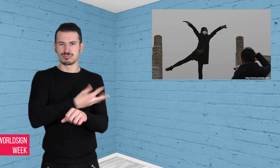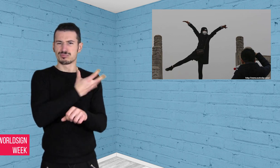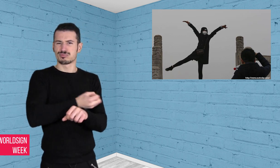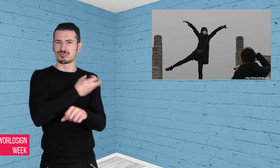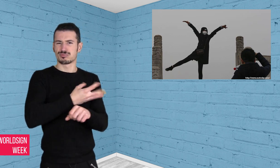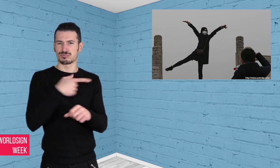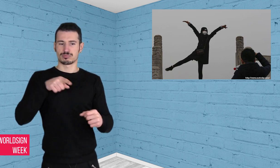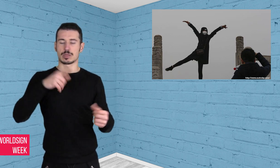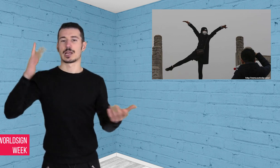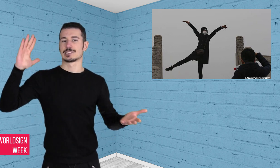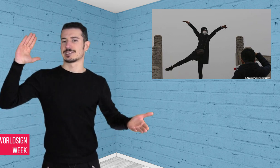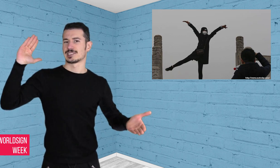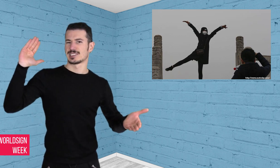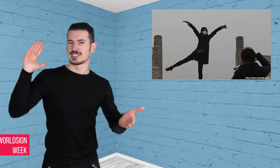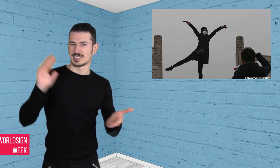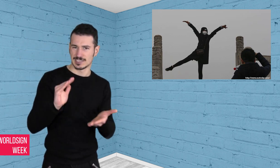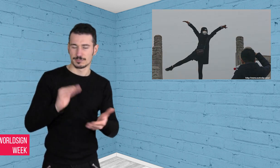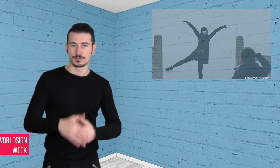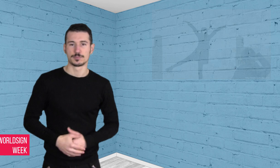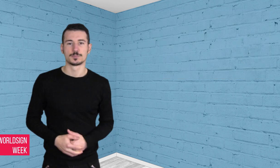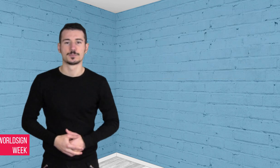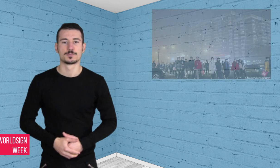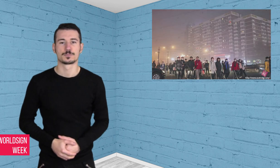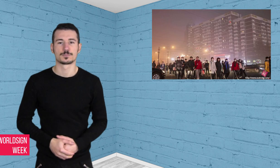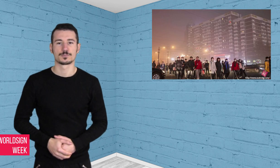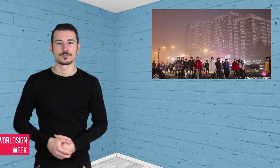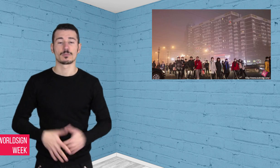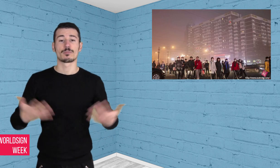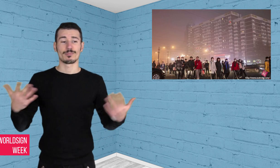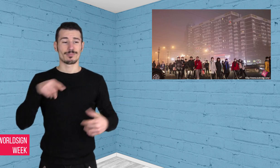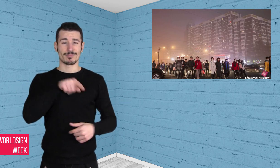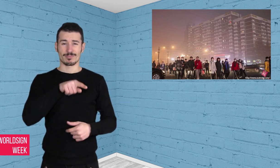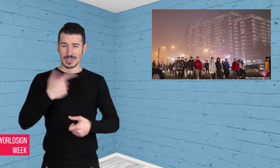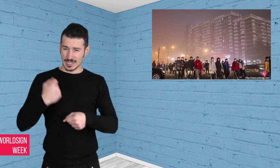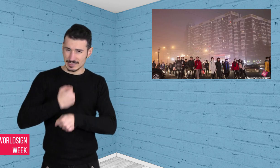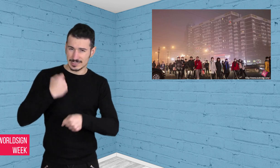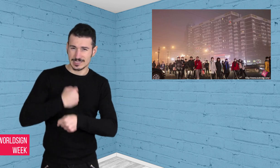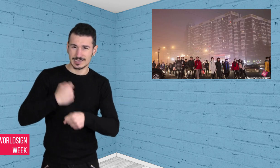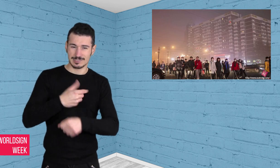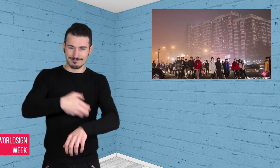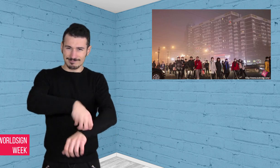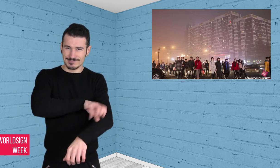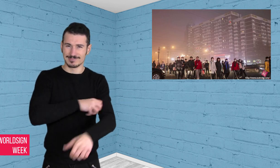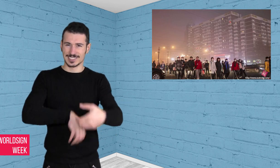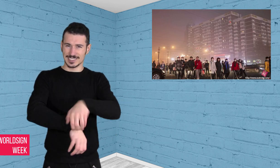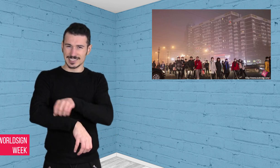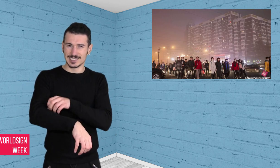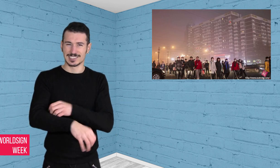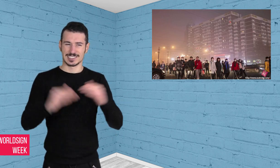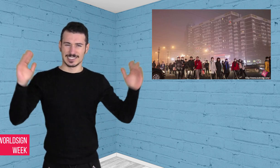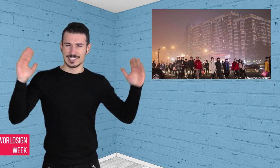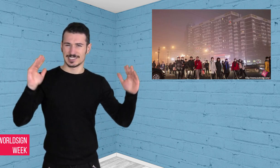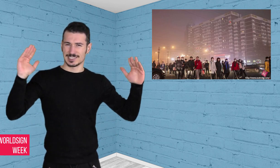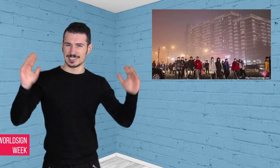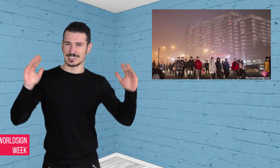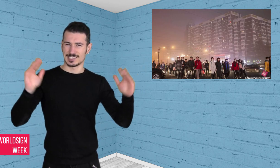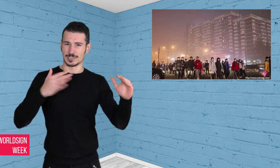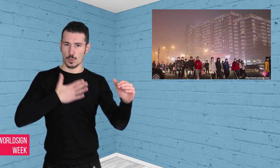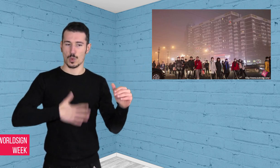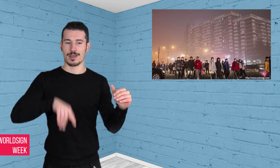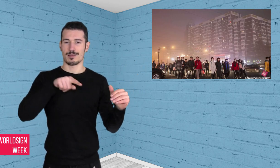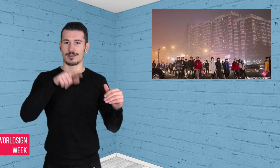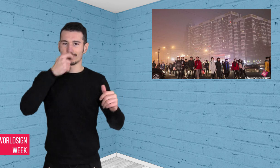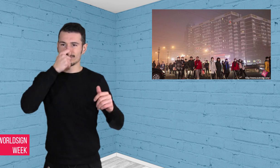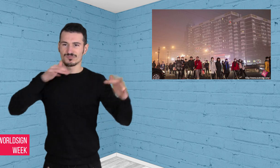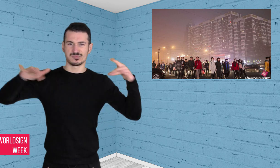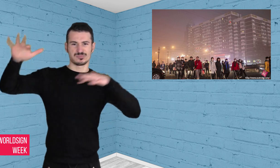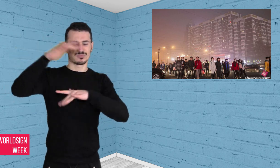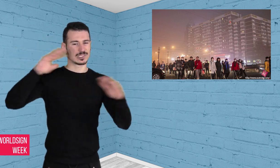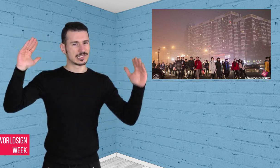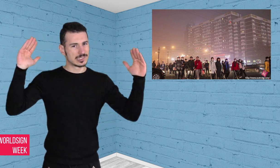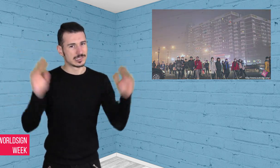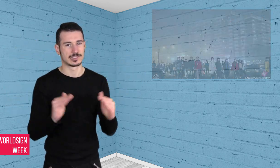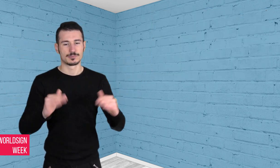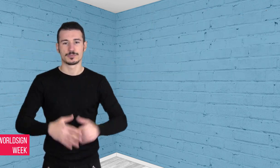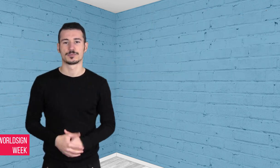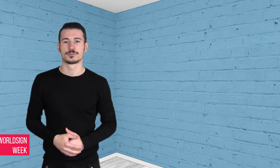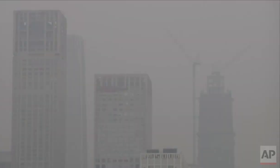long-standing and widespread toxic smog issue.